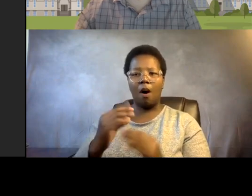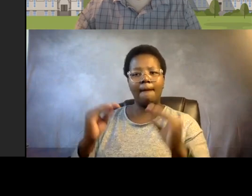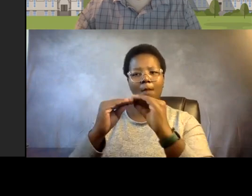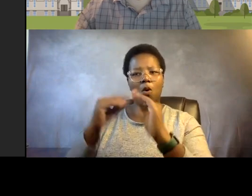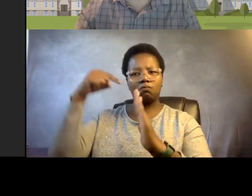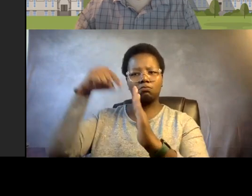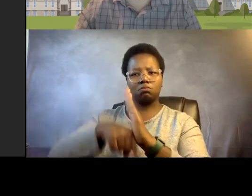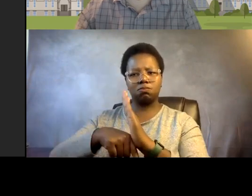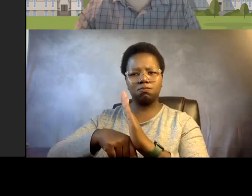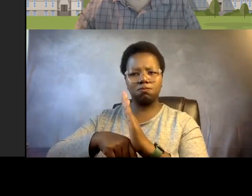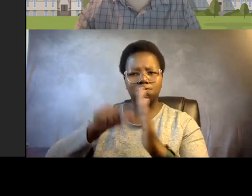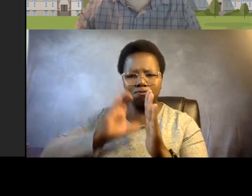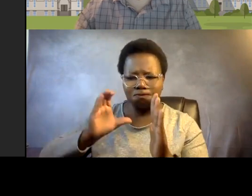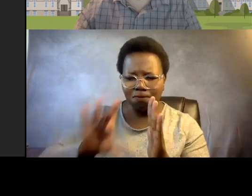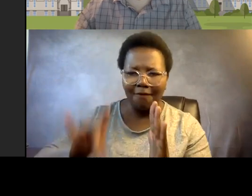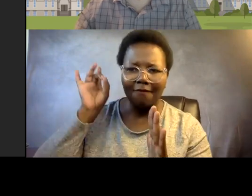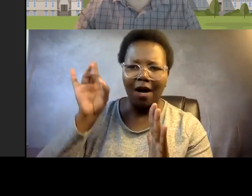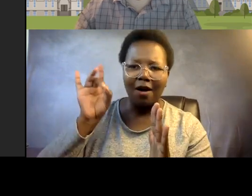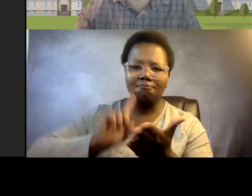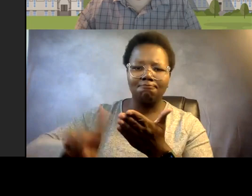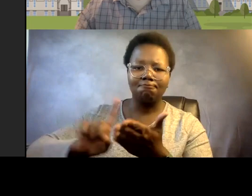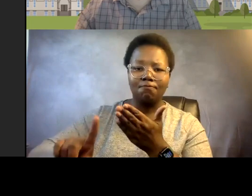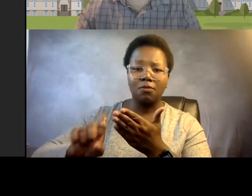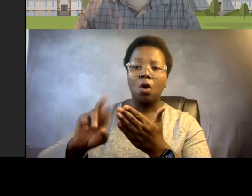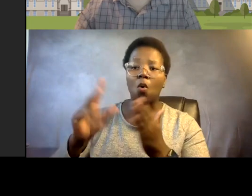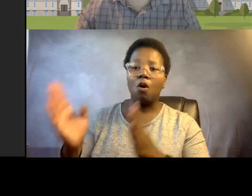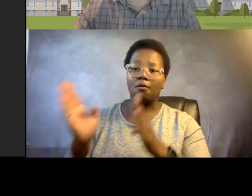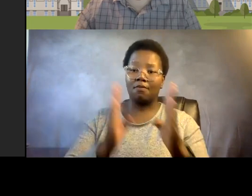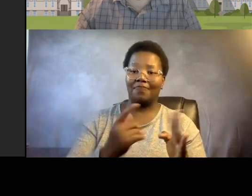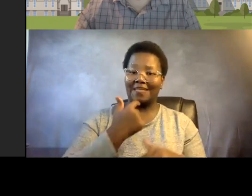identified something where I think there might be a contrast issue, I'm going to find some colors